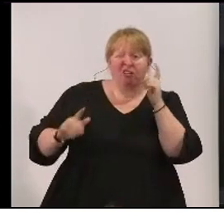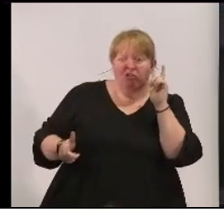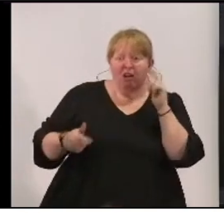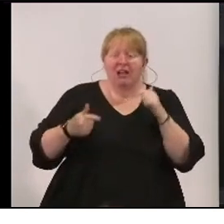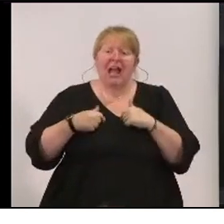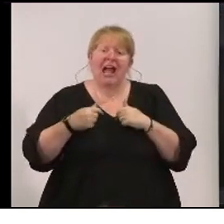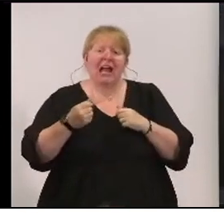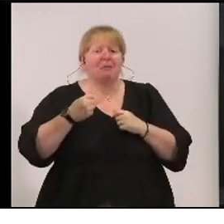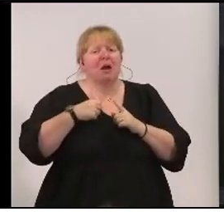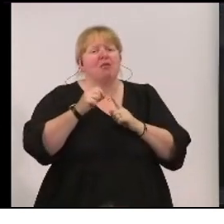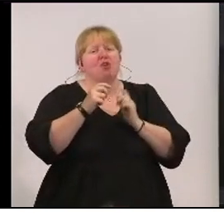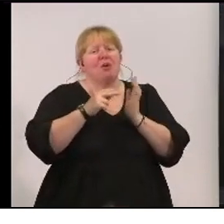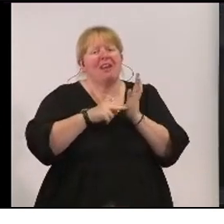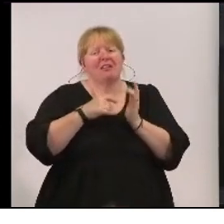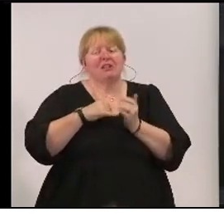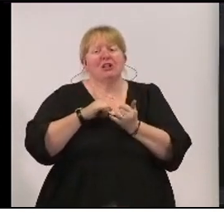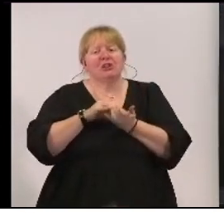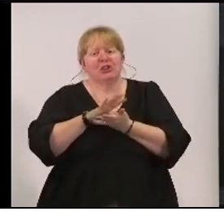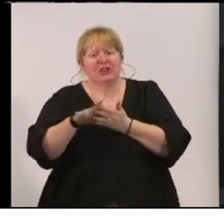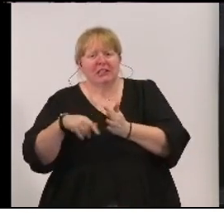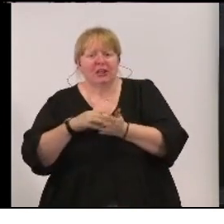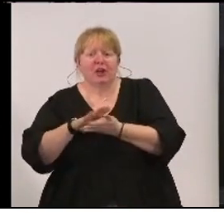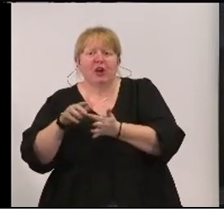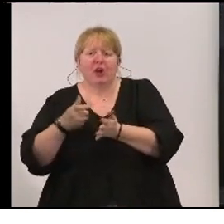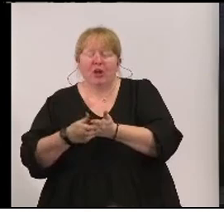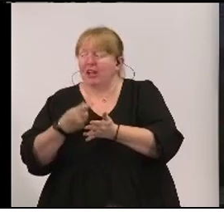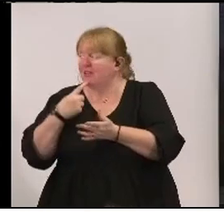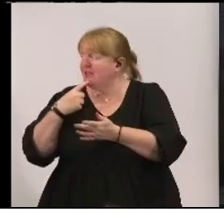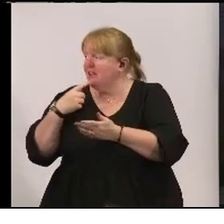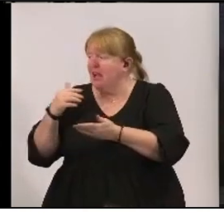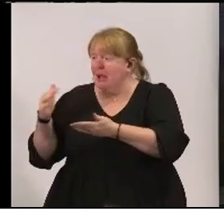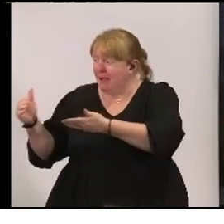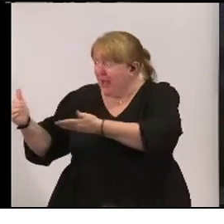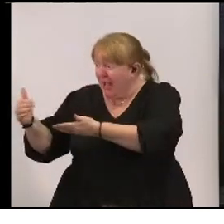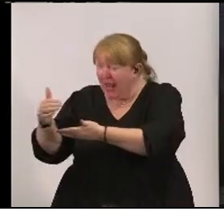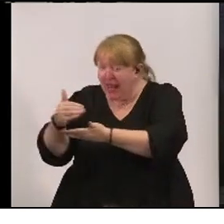Thank you so much, Michelle. And I'm collecting positives as we go.